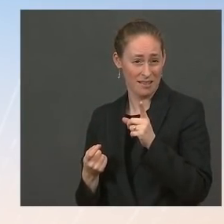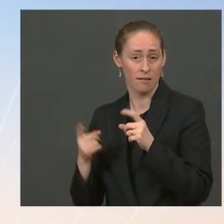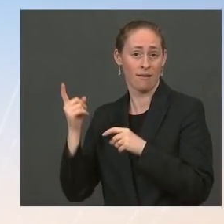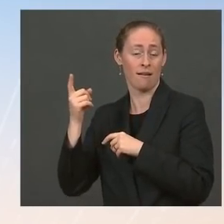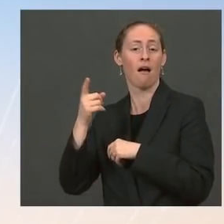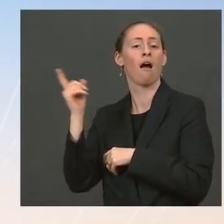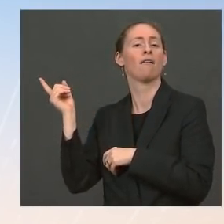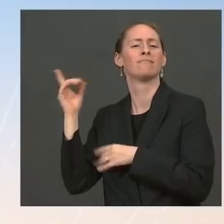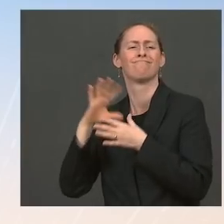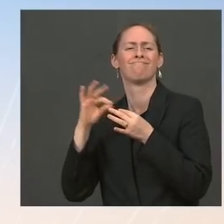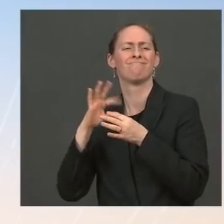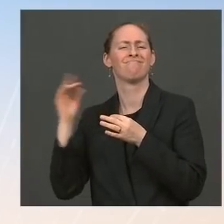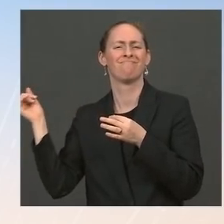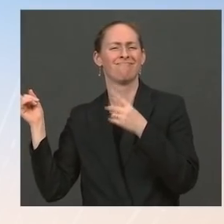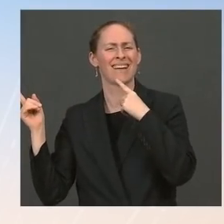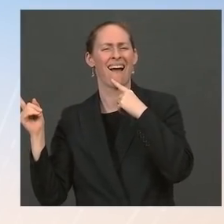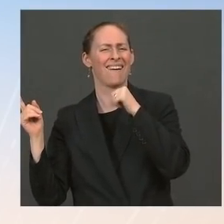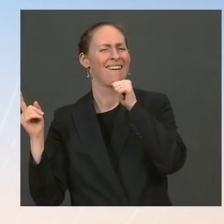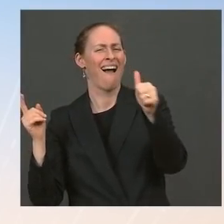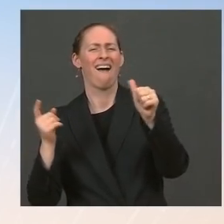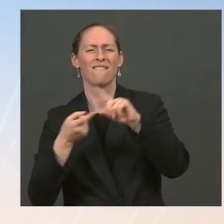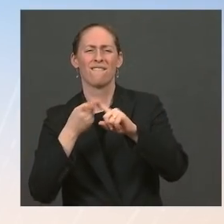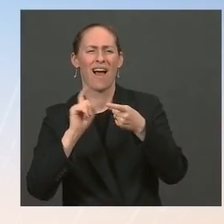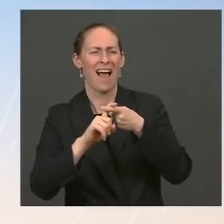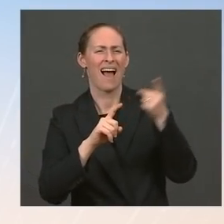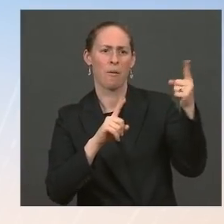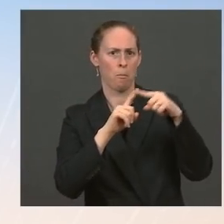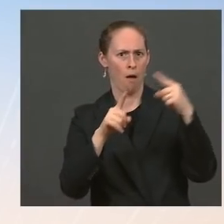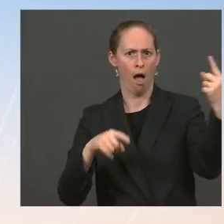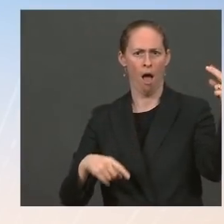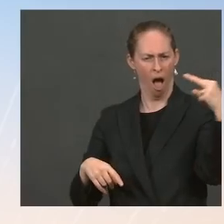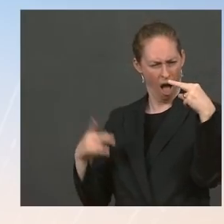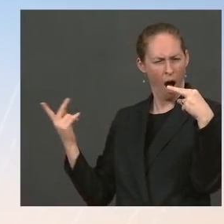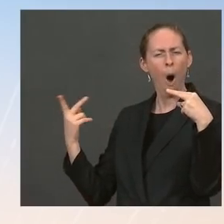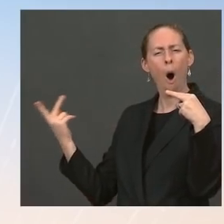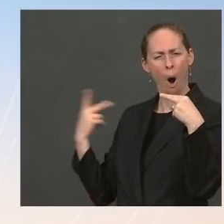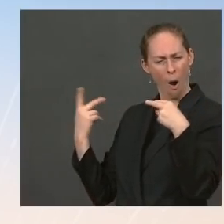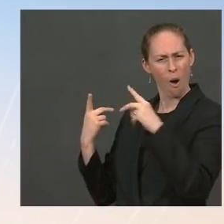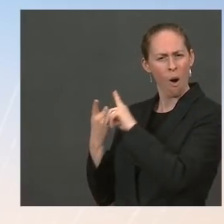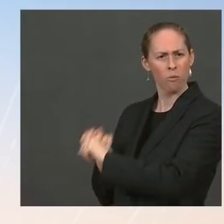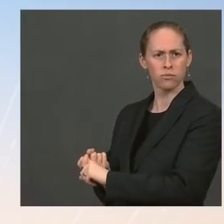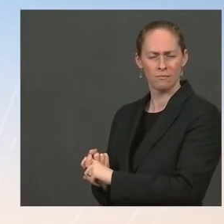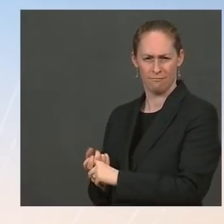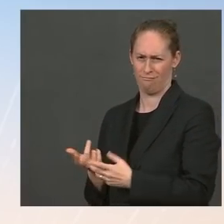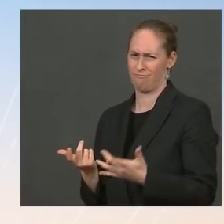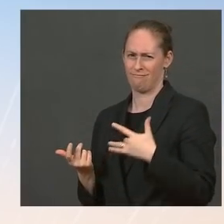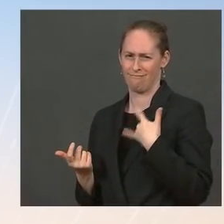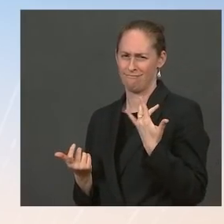but then President Xi said that they are. Ms. Psaki: The President didn't say that. The President considers him